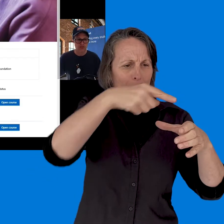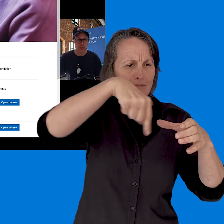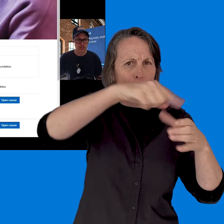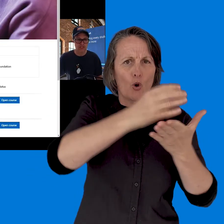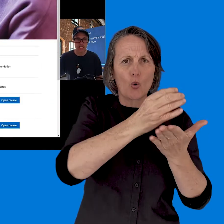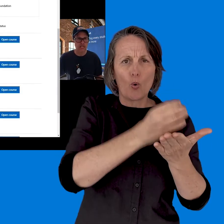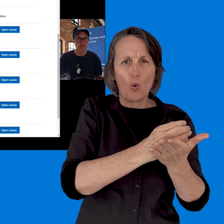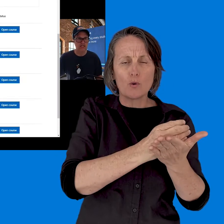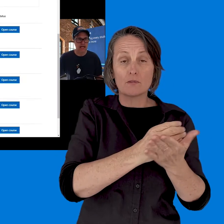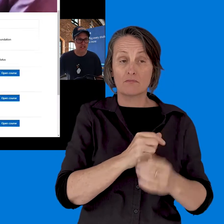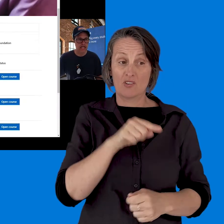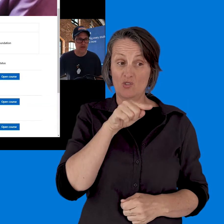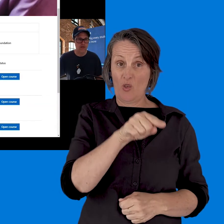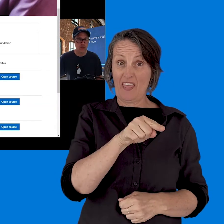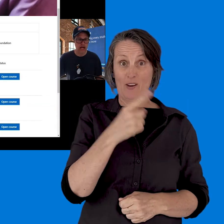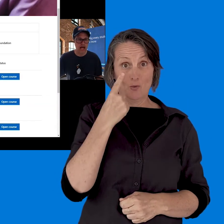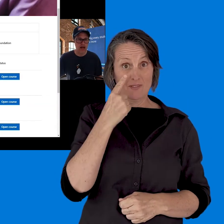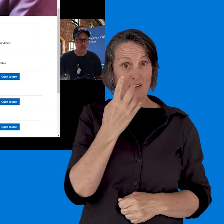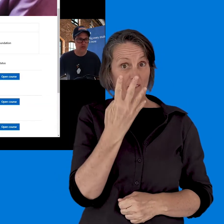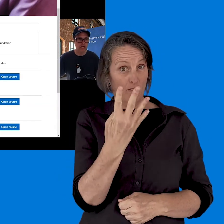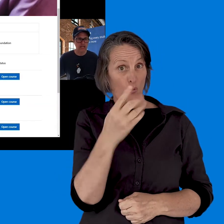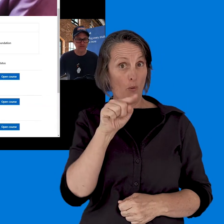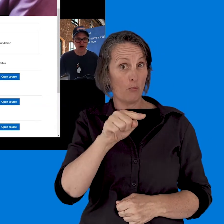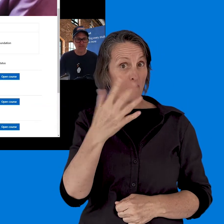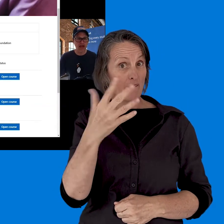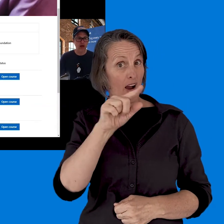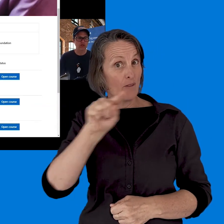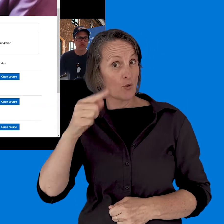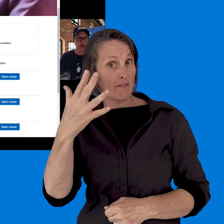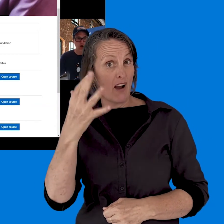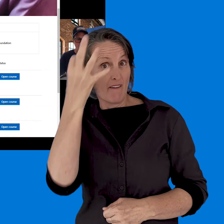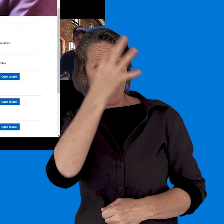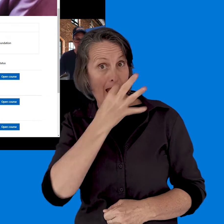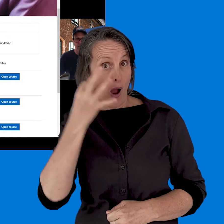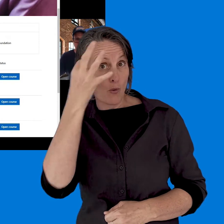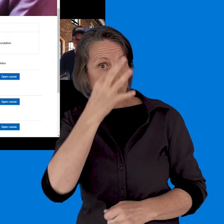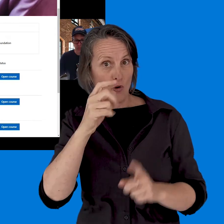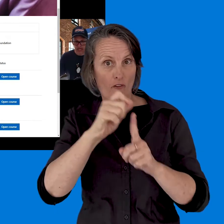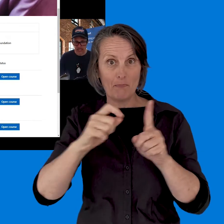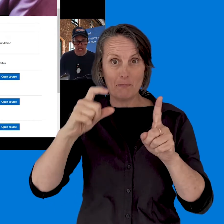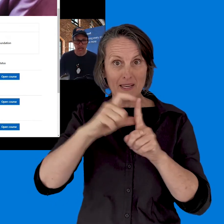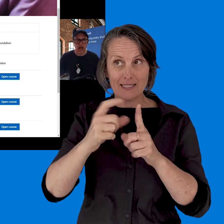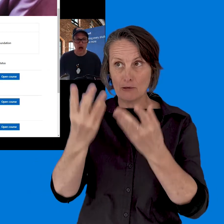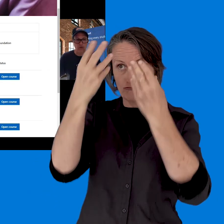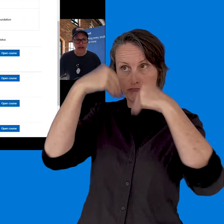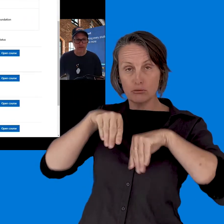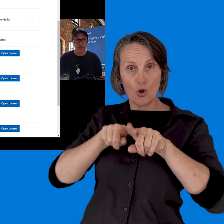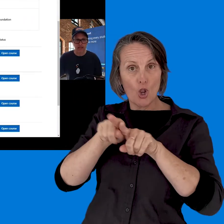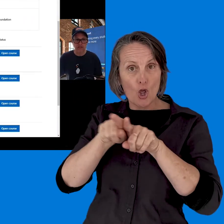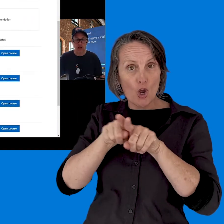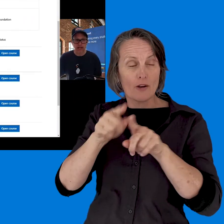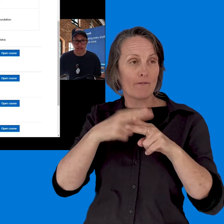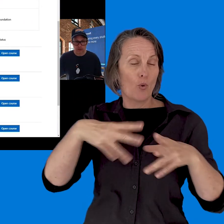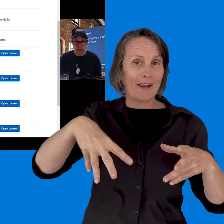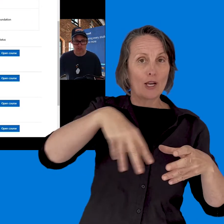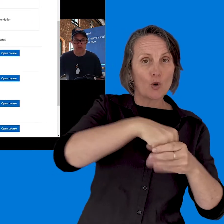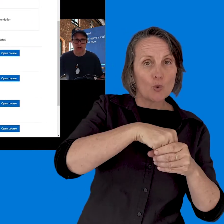So you can see here this is actually four and a half or nearly five hours of PD around things like inclusivity,